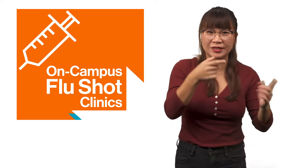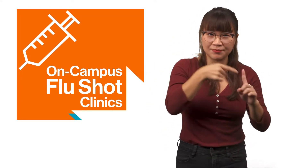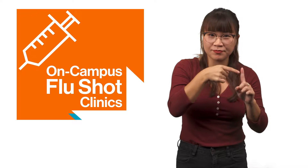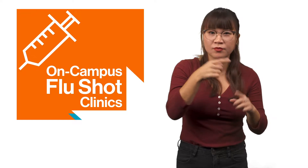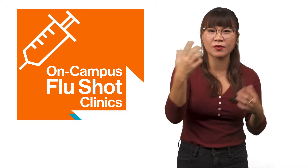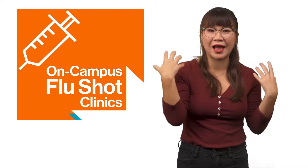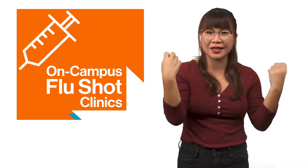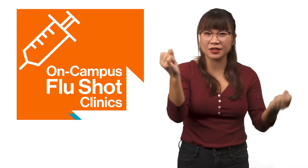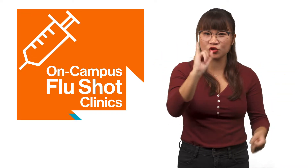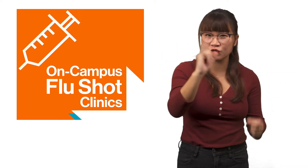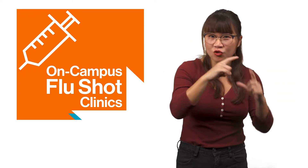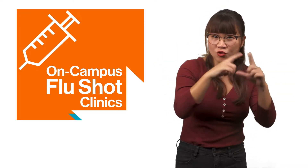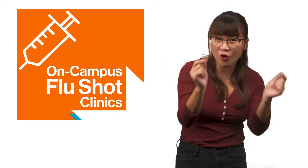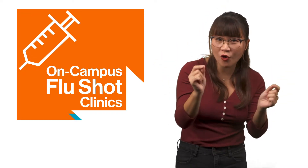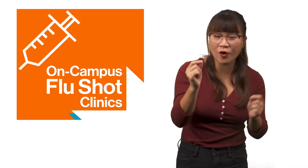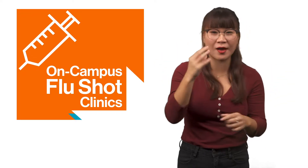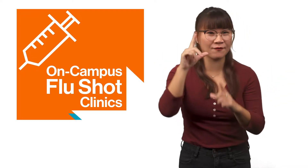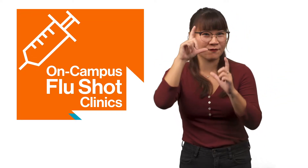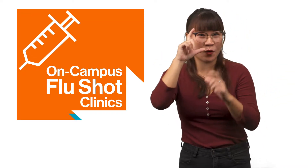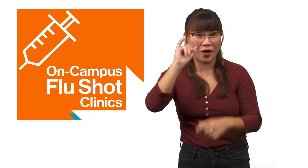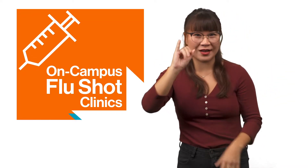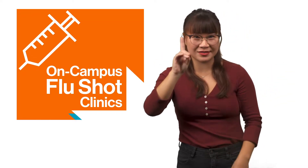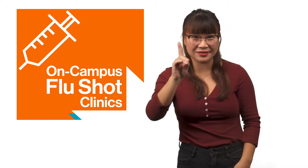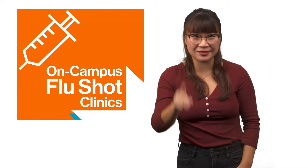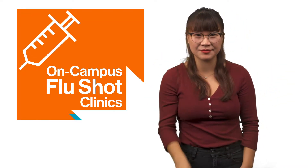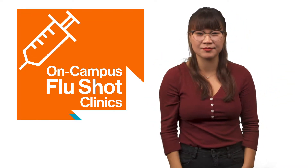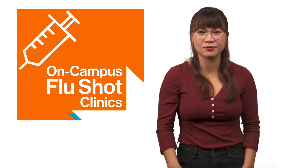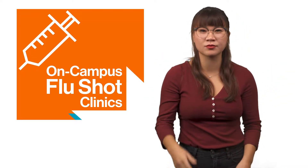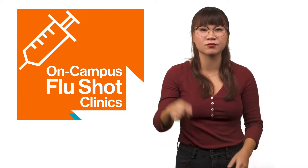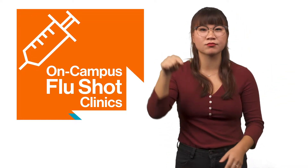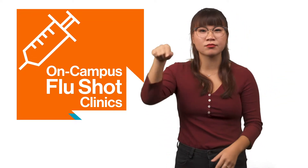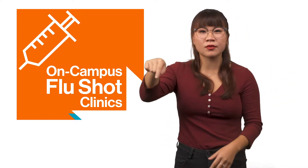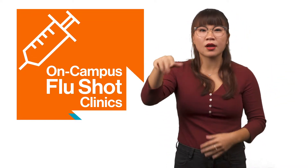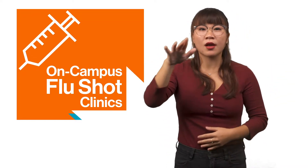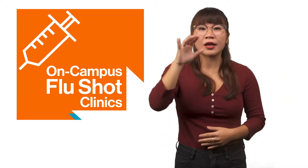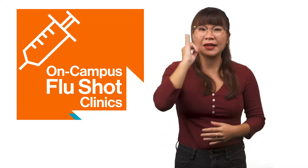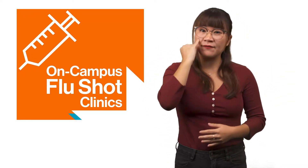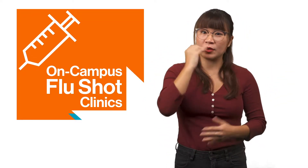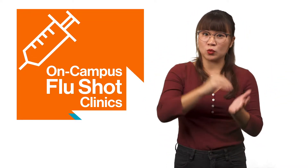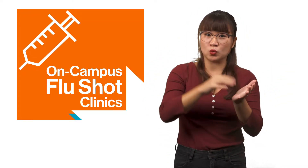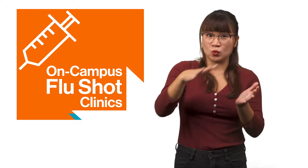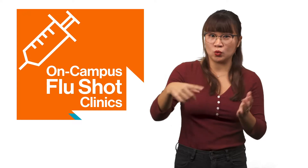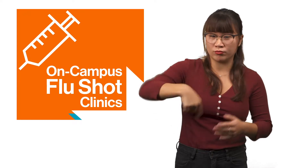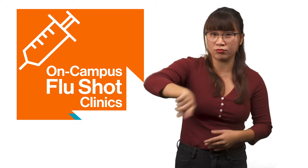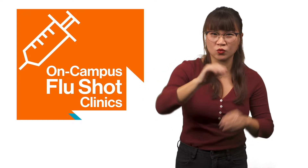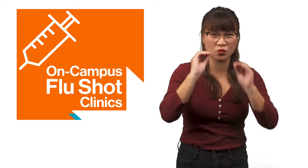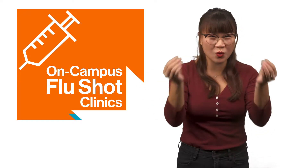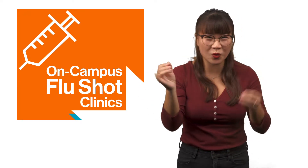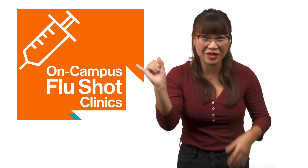Students will need to bring a health insurance card and a photo ID to the clinic.